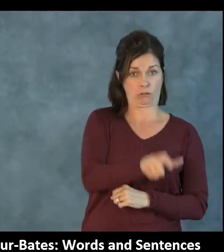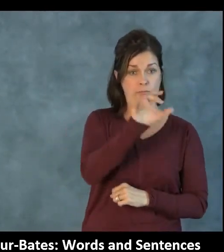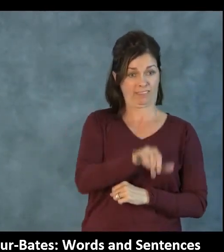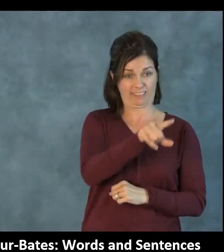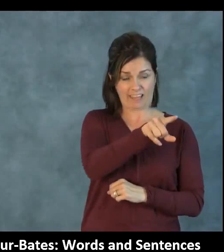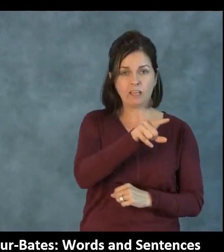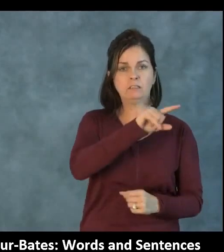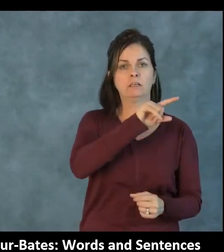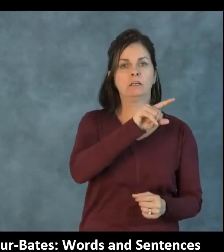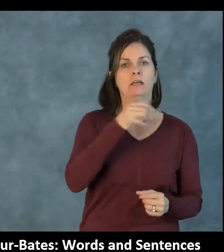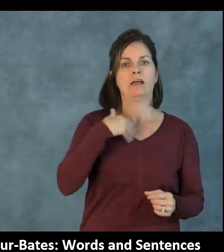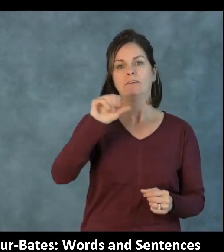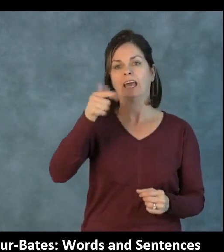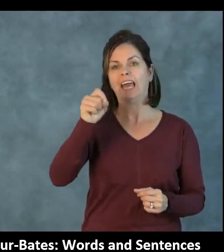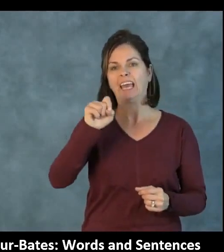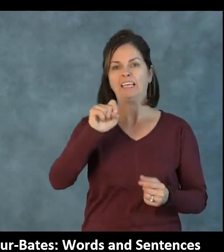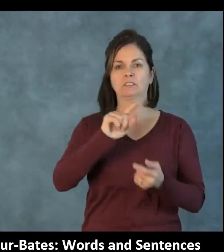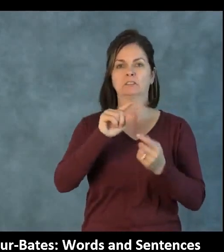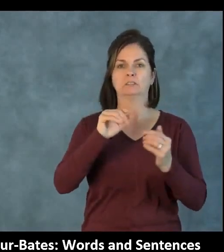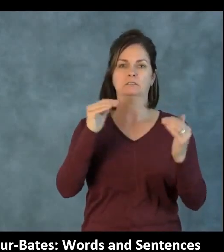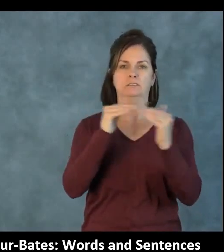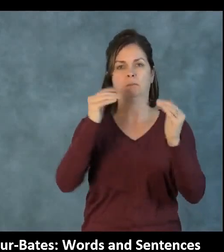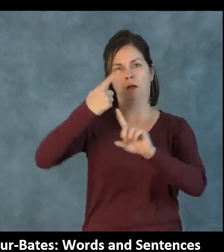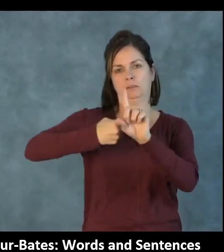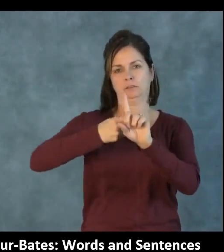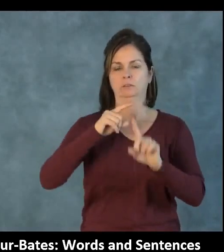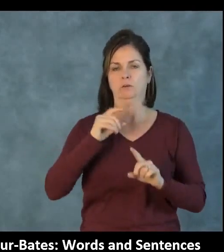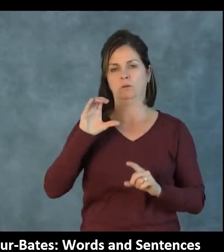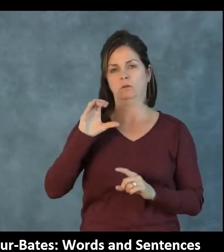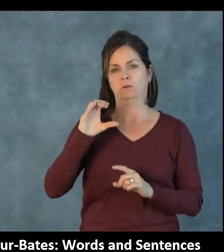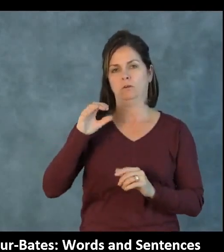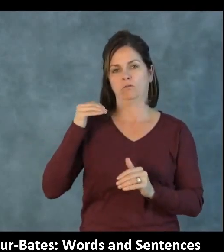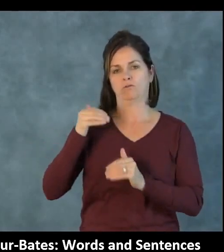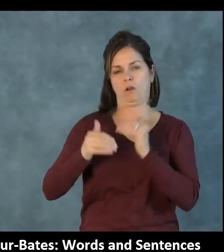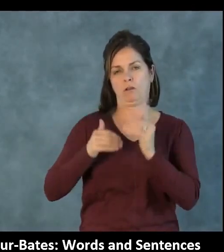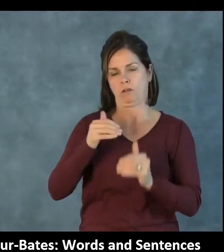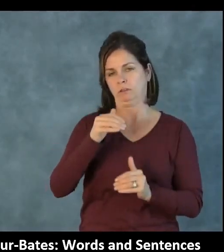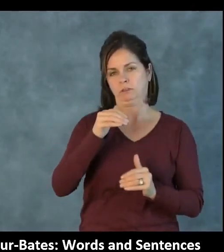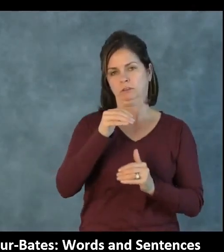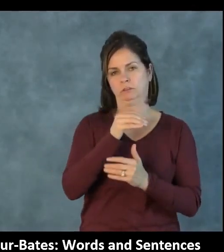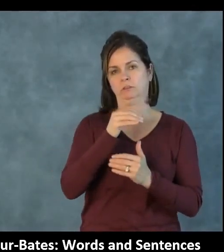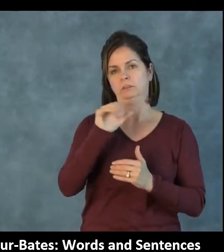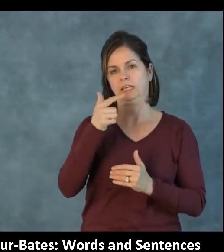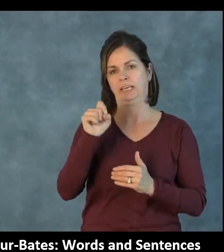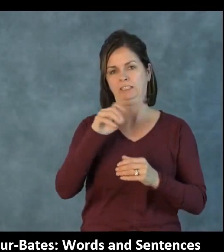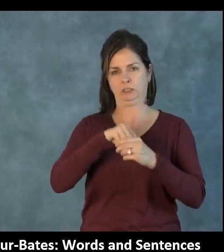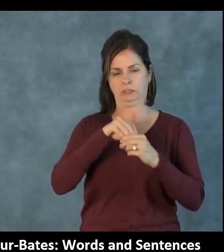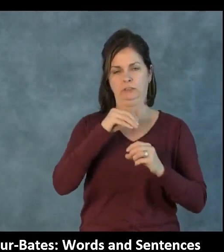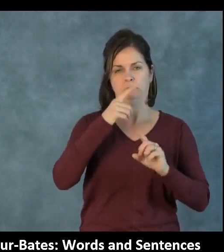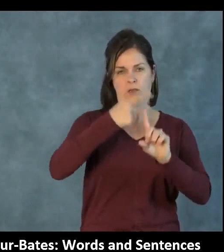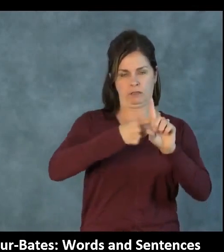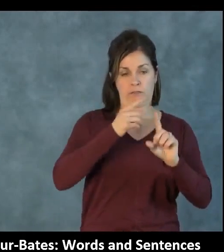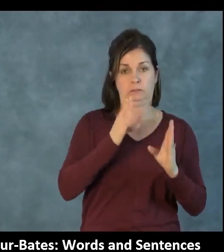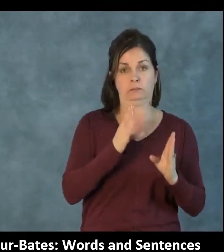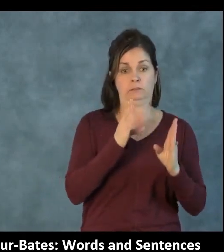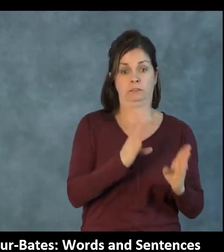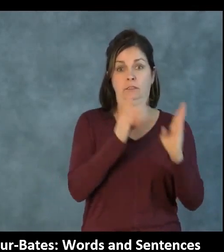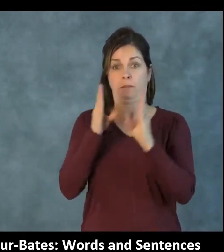in months, their chronological age in months. Each of the next columns tells us the percentage